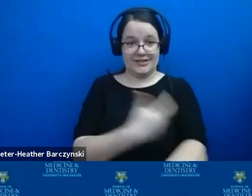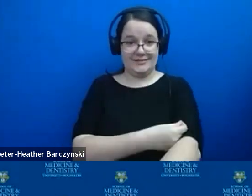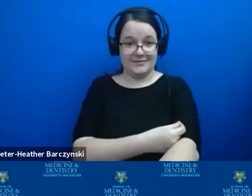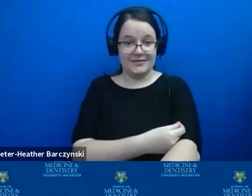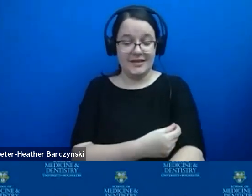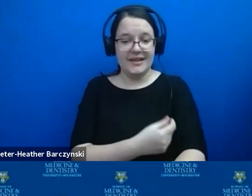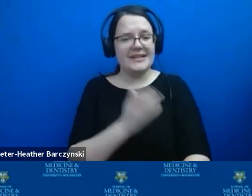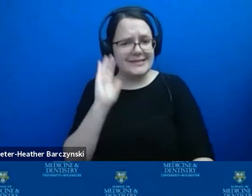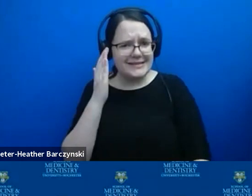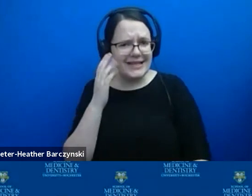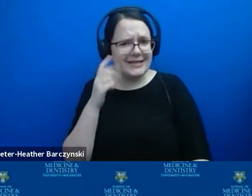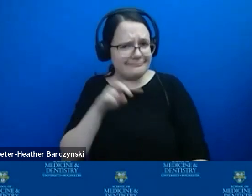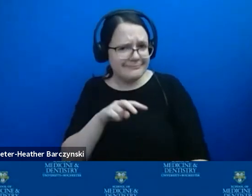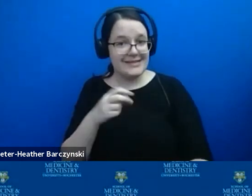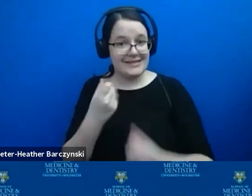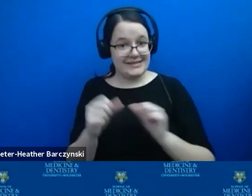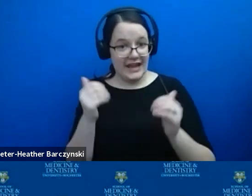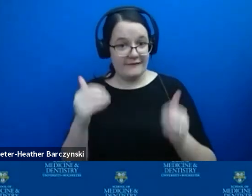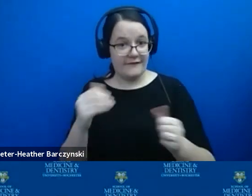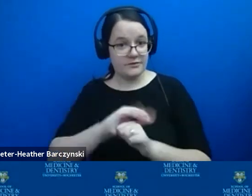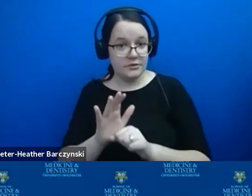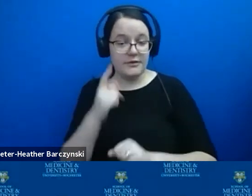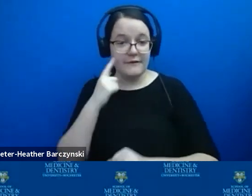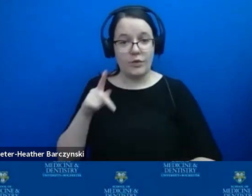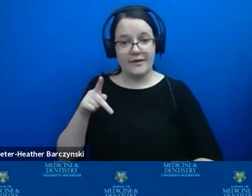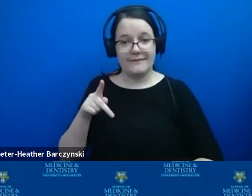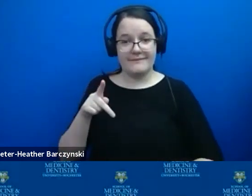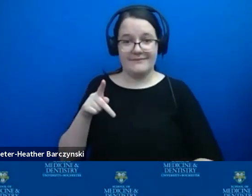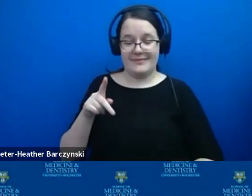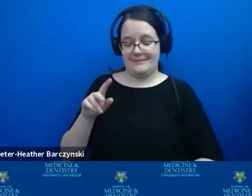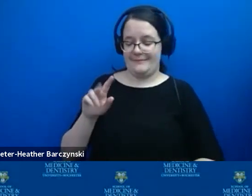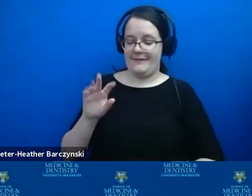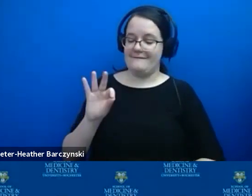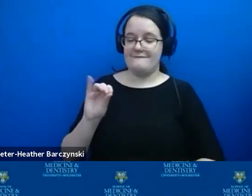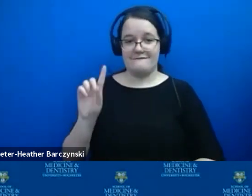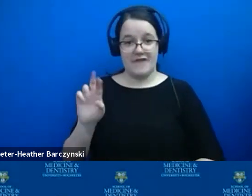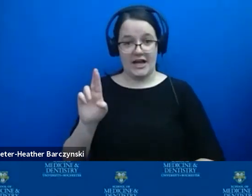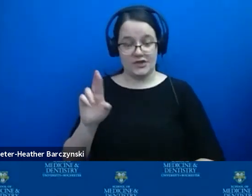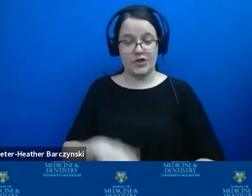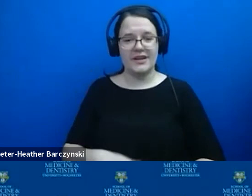safe for them to get the pfizer so i think you can reach out to their team here at your medicine